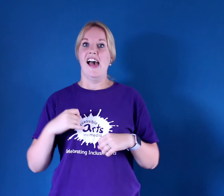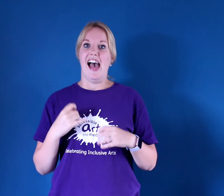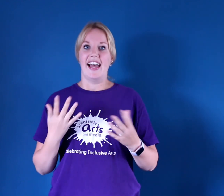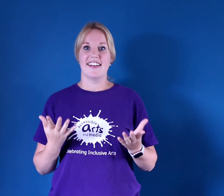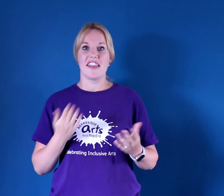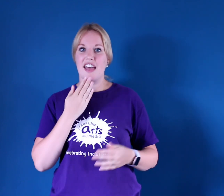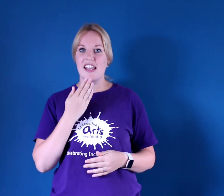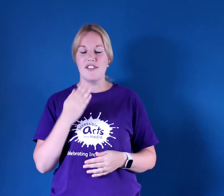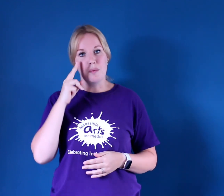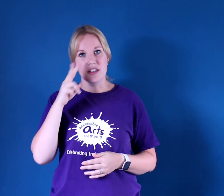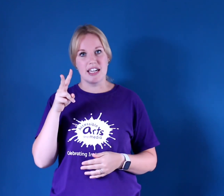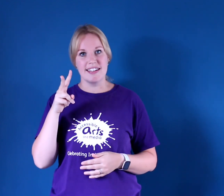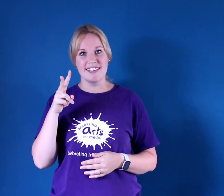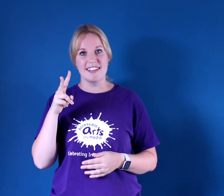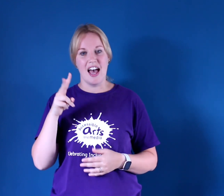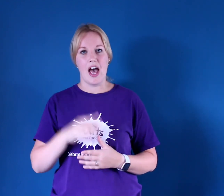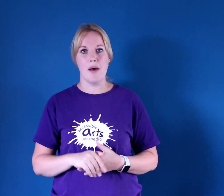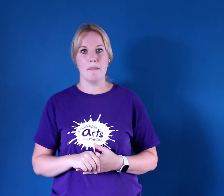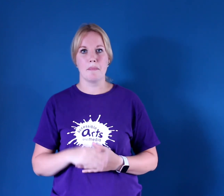And thank-you for watching.